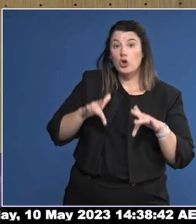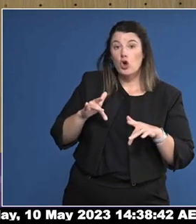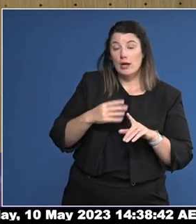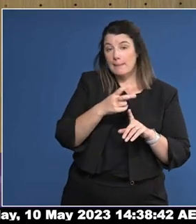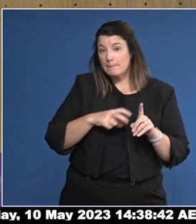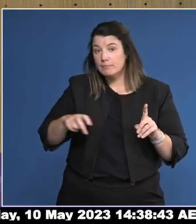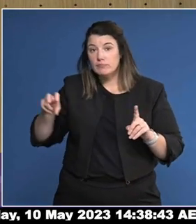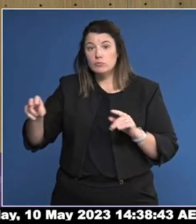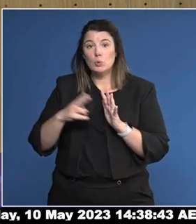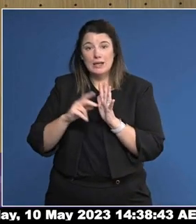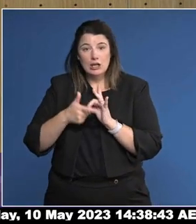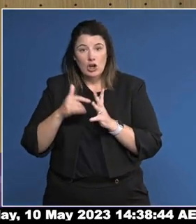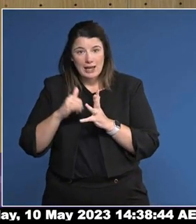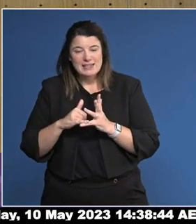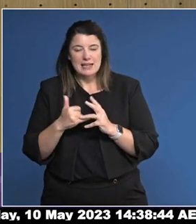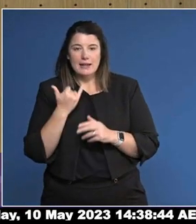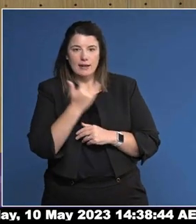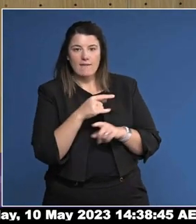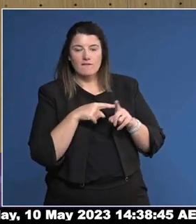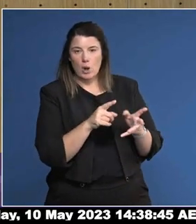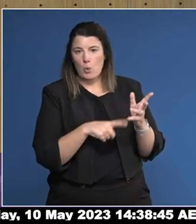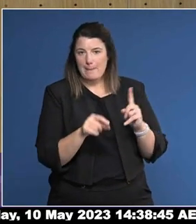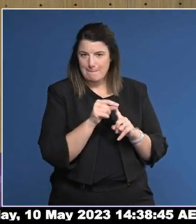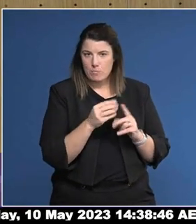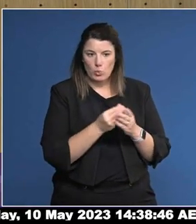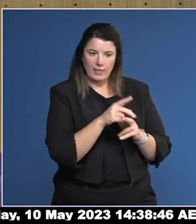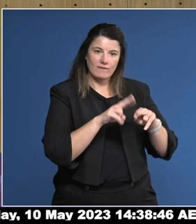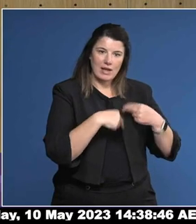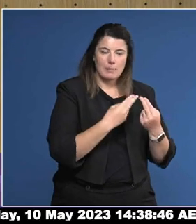transition and to follow-up as much as possible with those people directly to assist